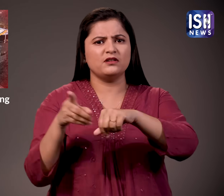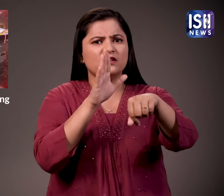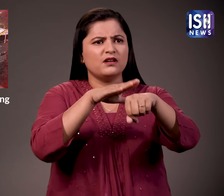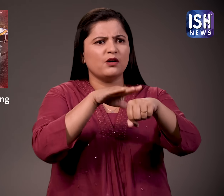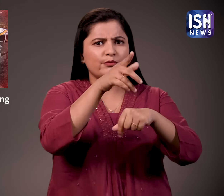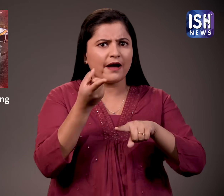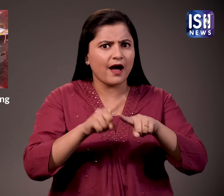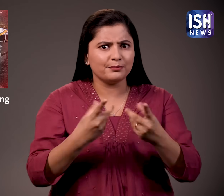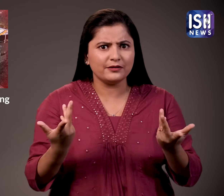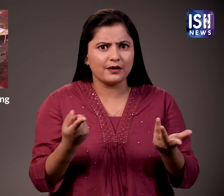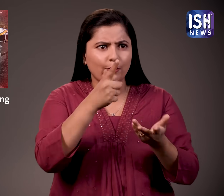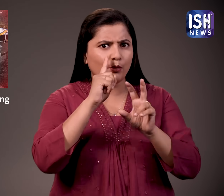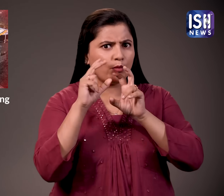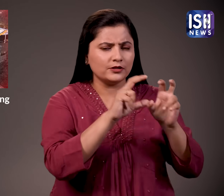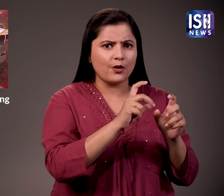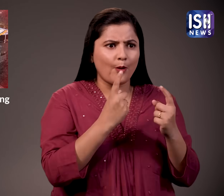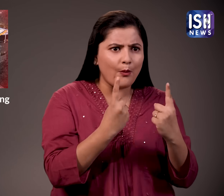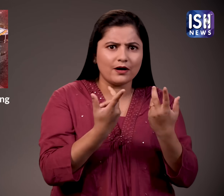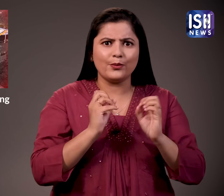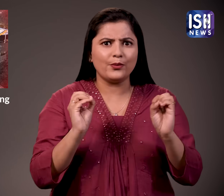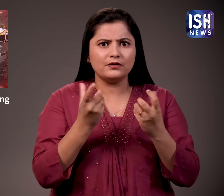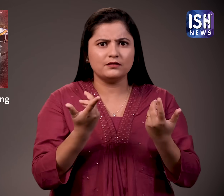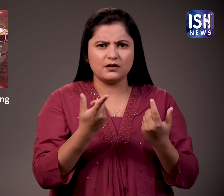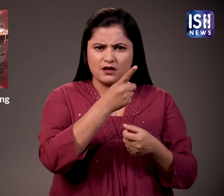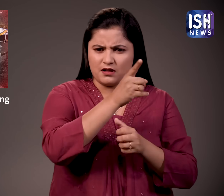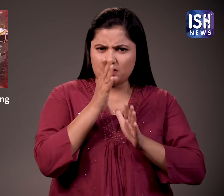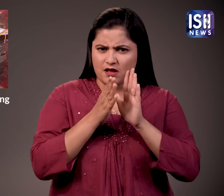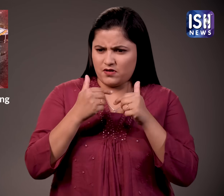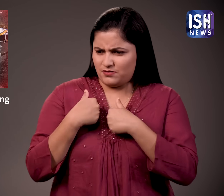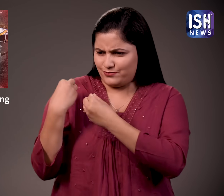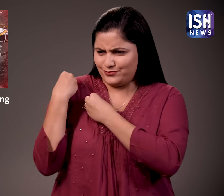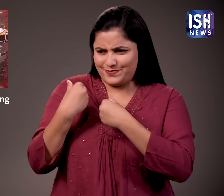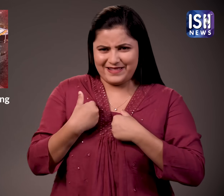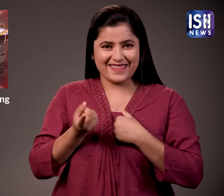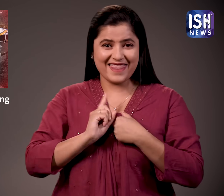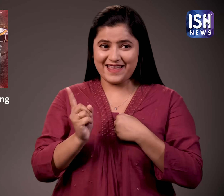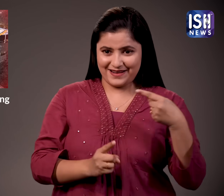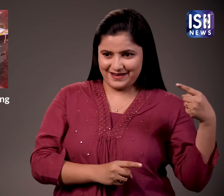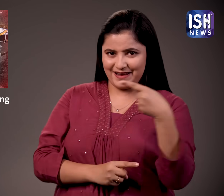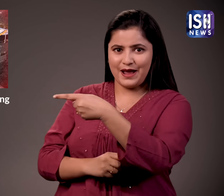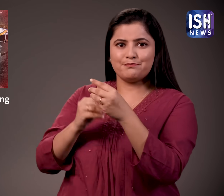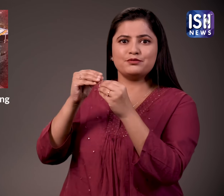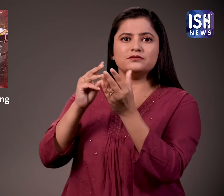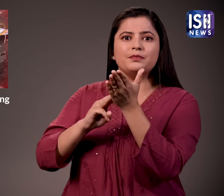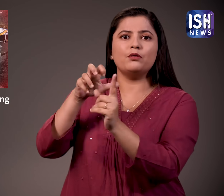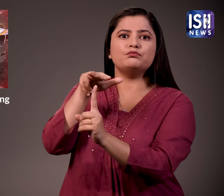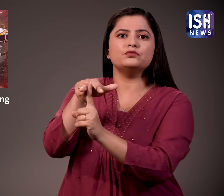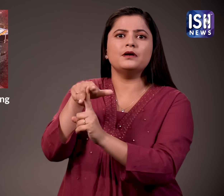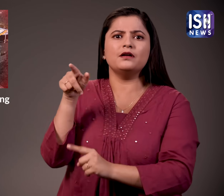When asked about the incident, the Railway police put the blame on BMC.